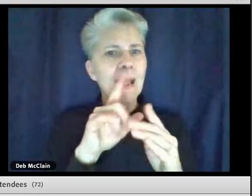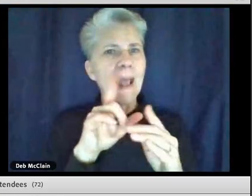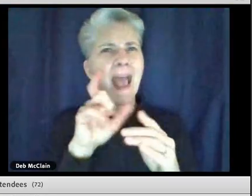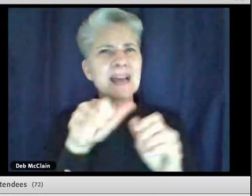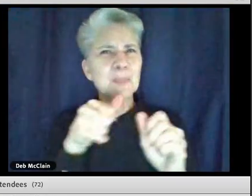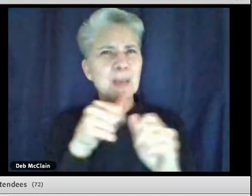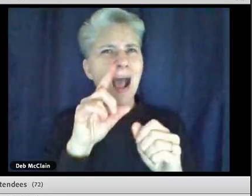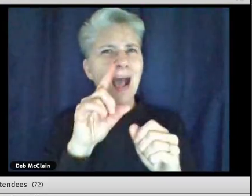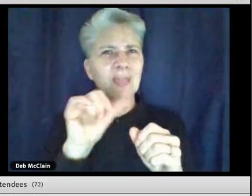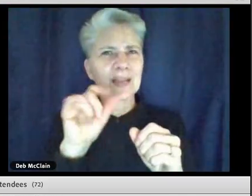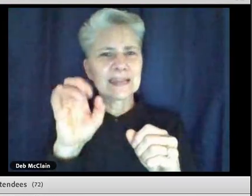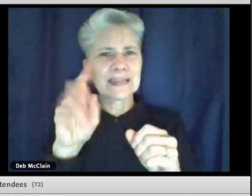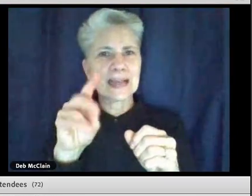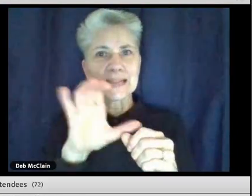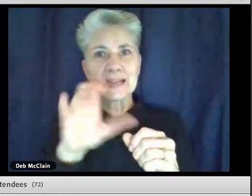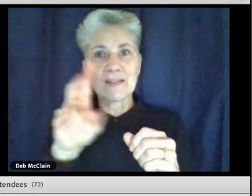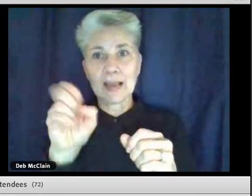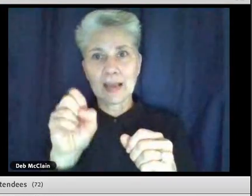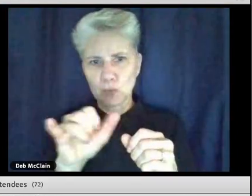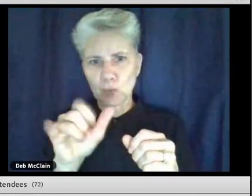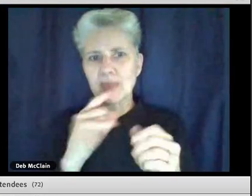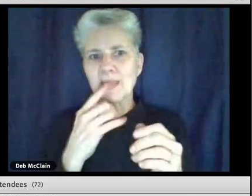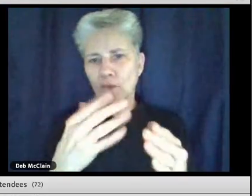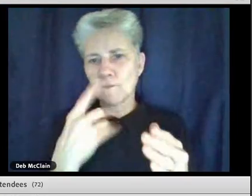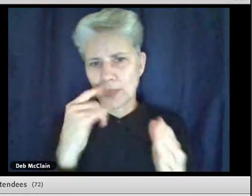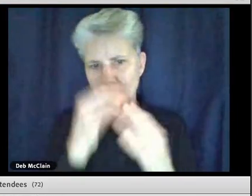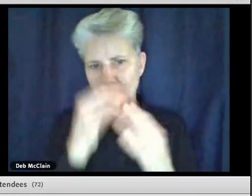Thank you for that tip. So those are just some things about preparing